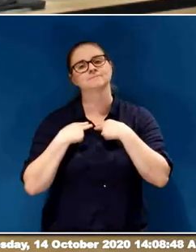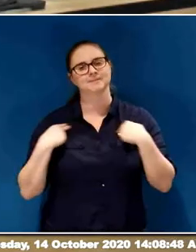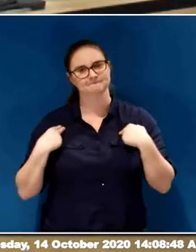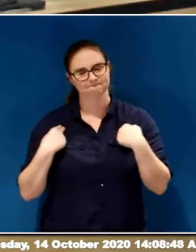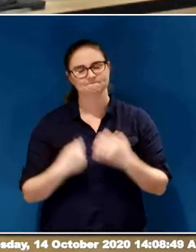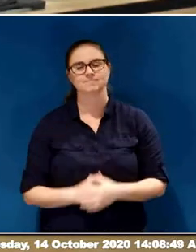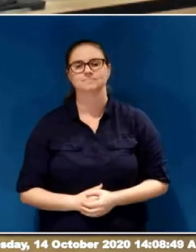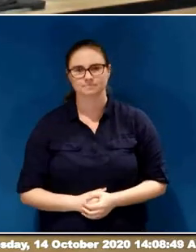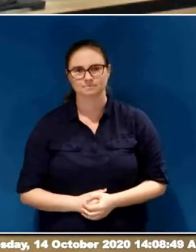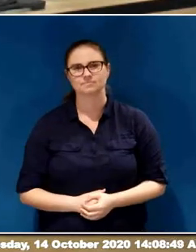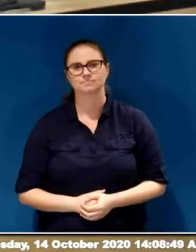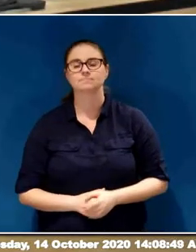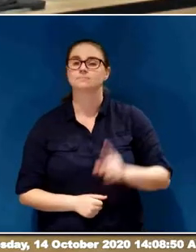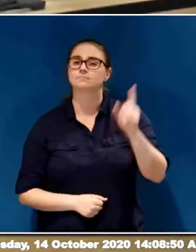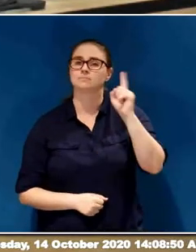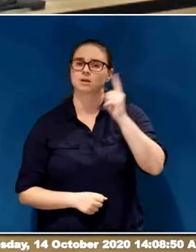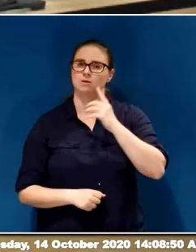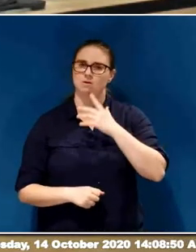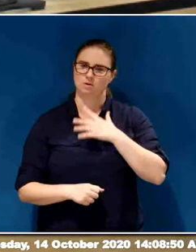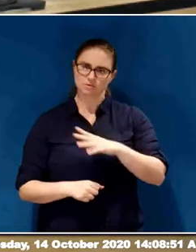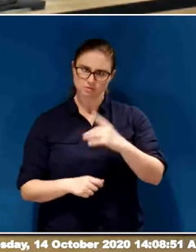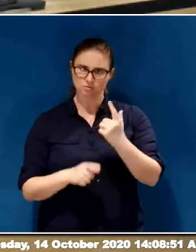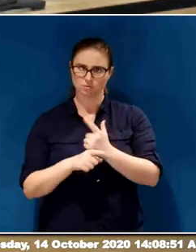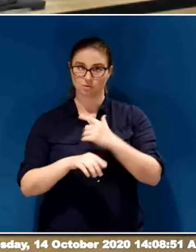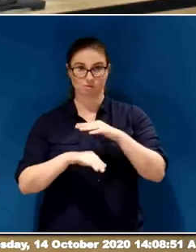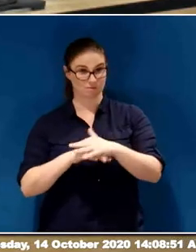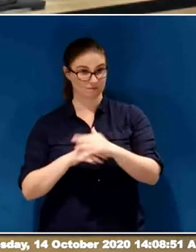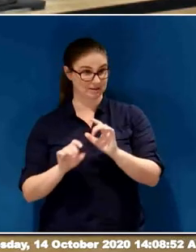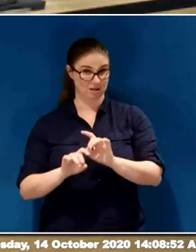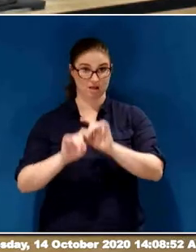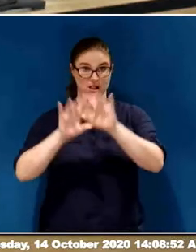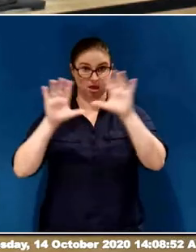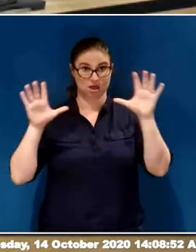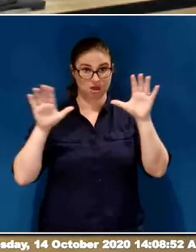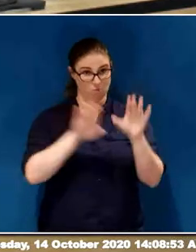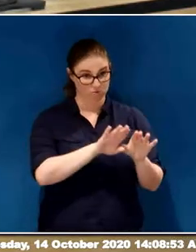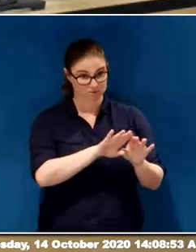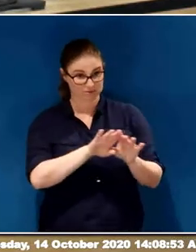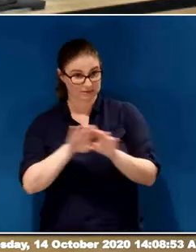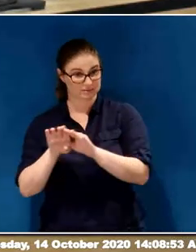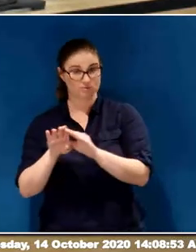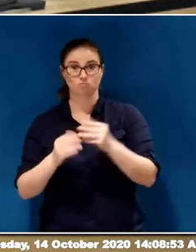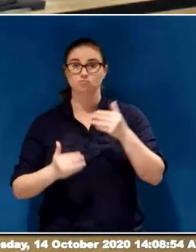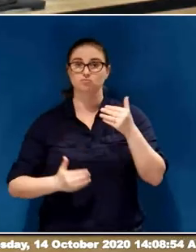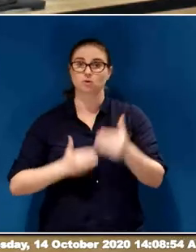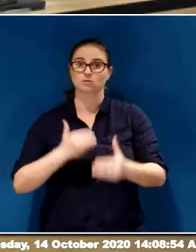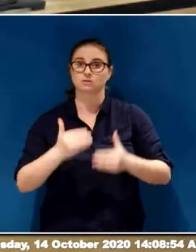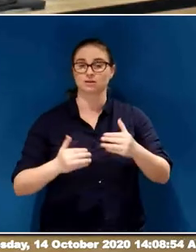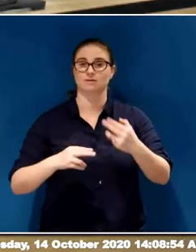and teachers to follow individualised planning of adjustments? DR de BRUIN: There's not.